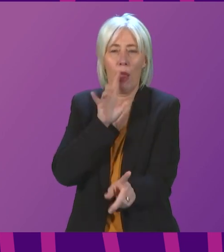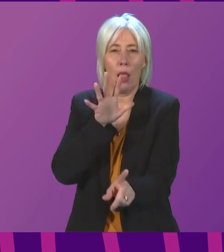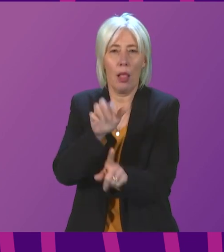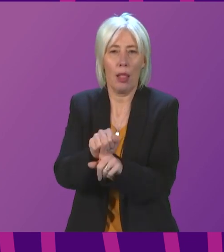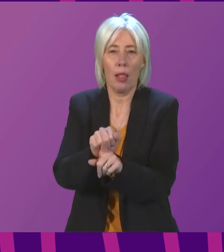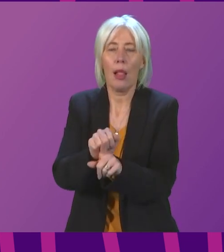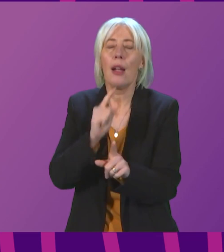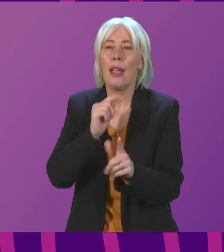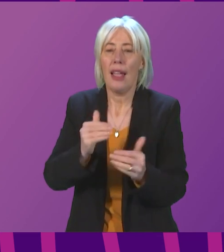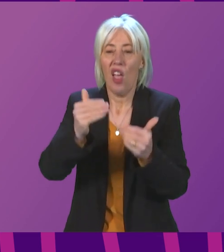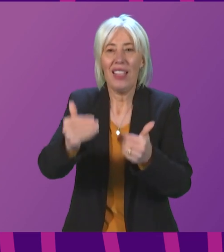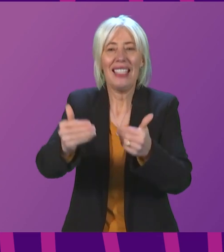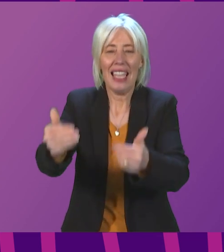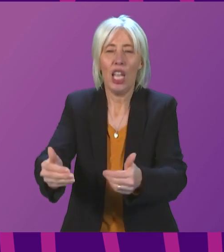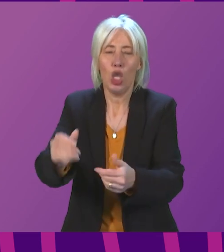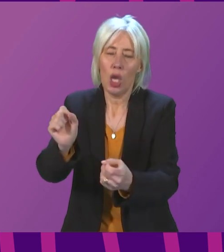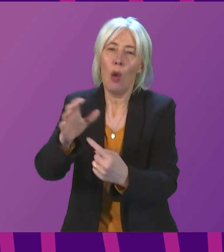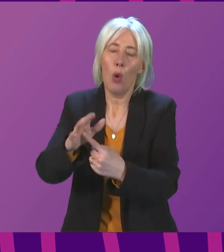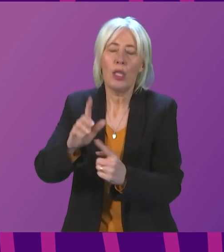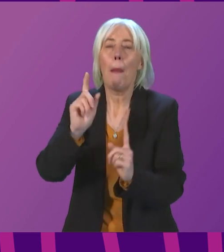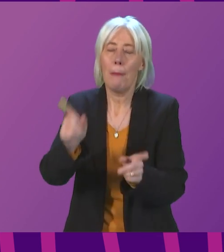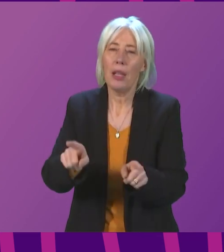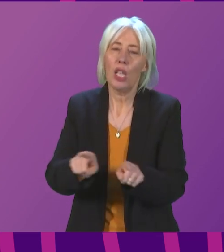Of course, staging is not the only important thing; we then need to ensure that people